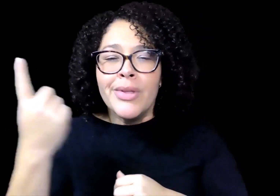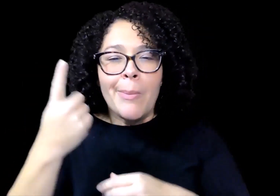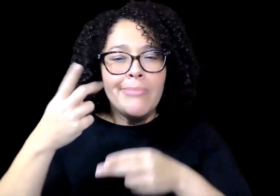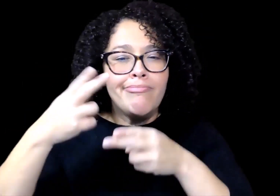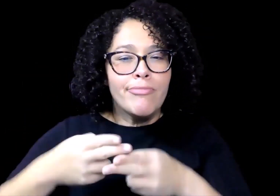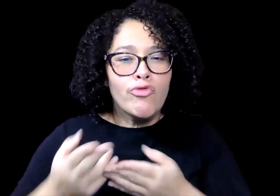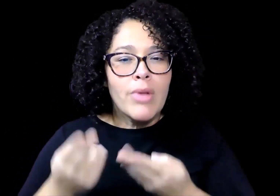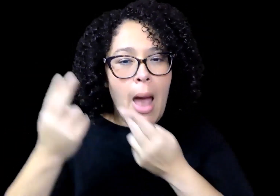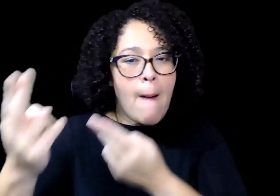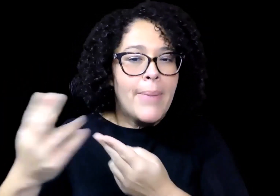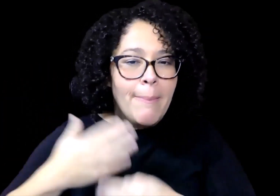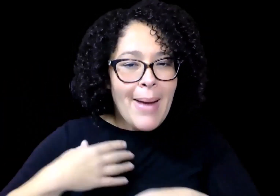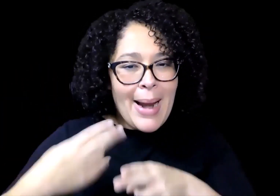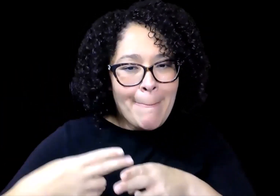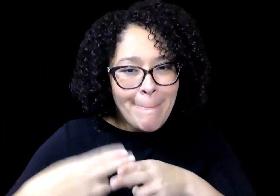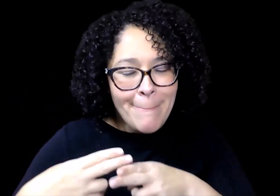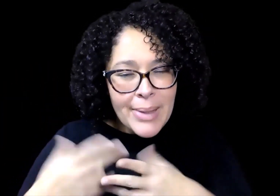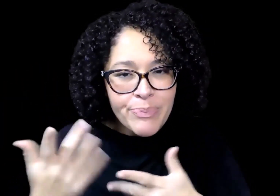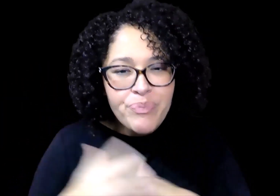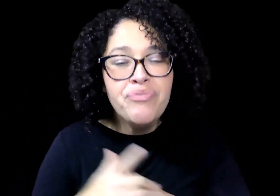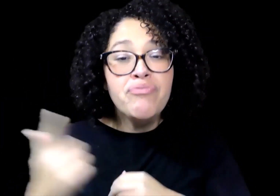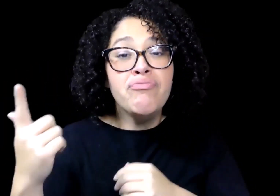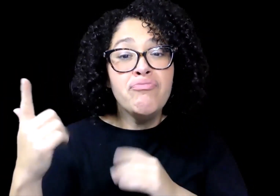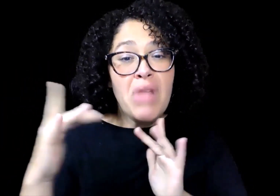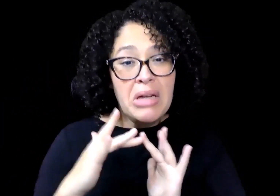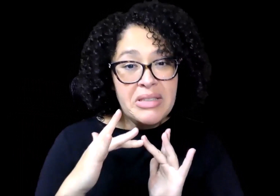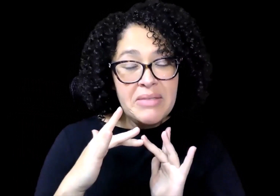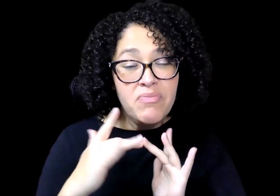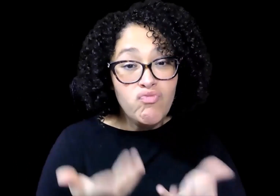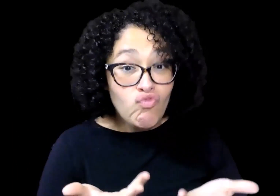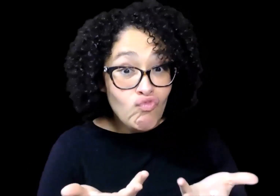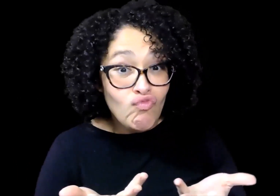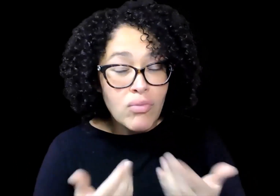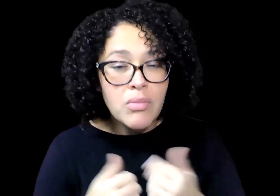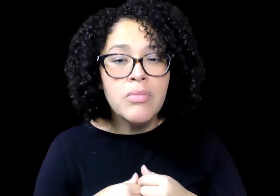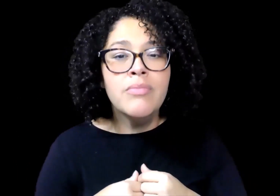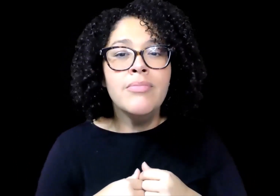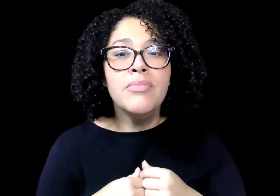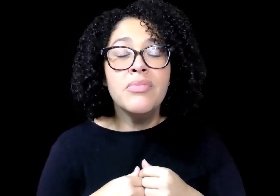I want to talk about that a little bit someone actually gave them my name and they contacted